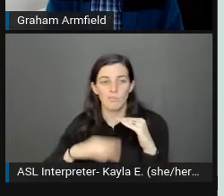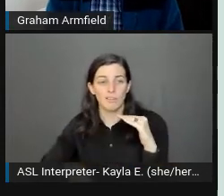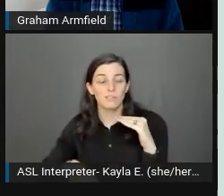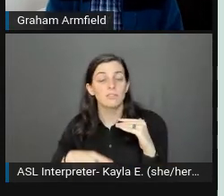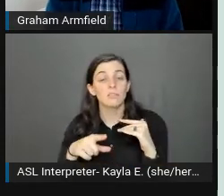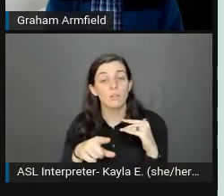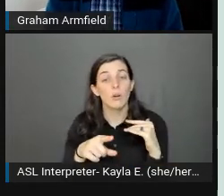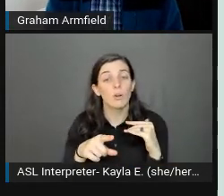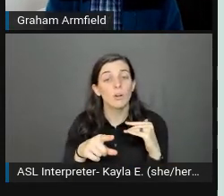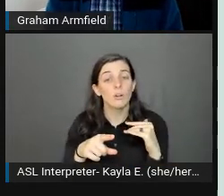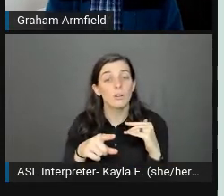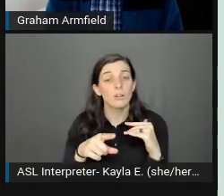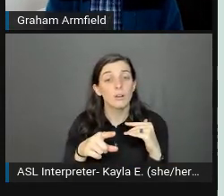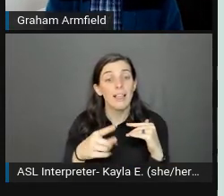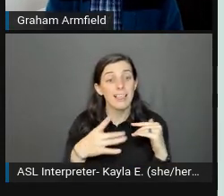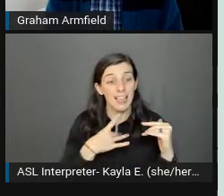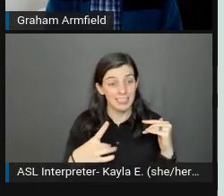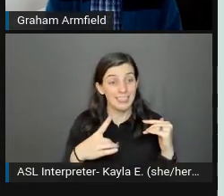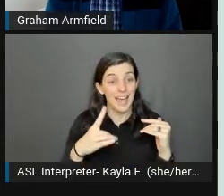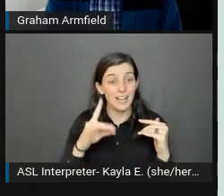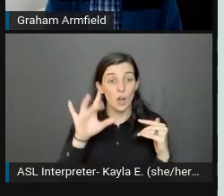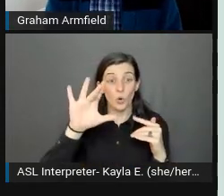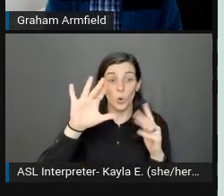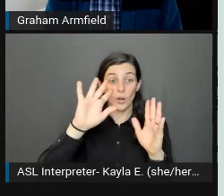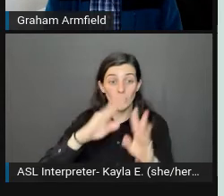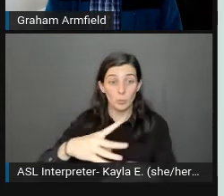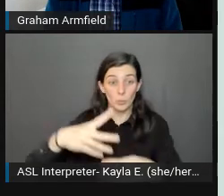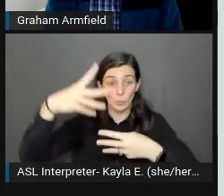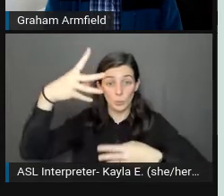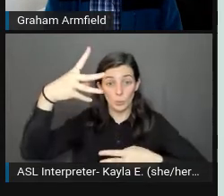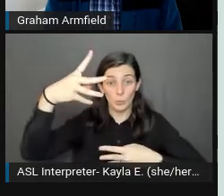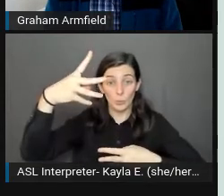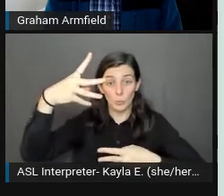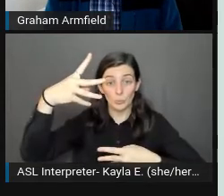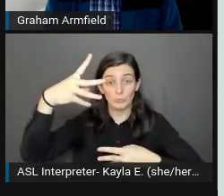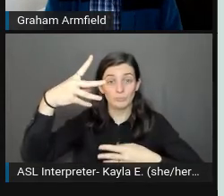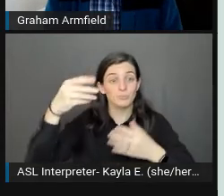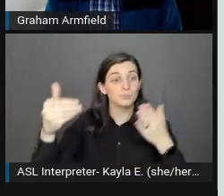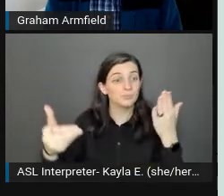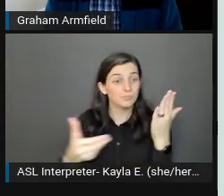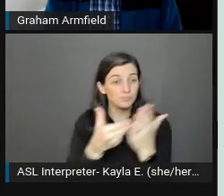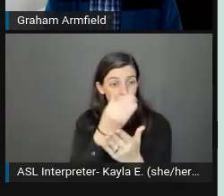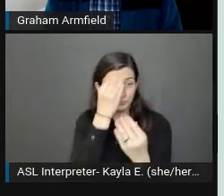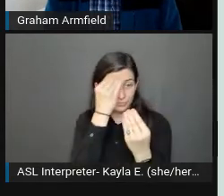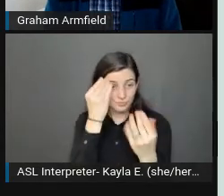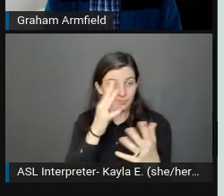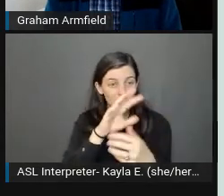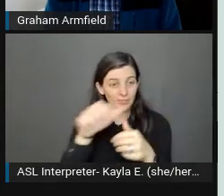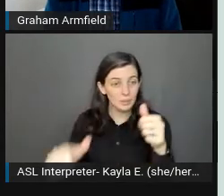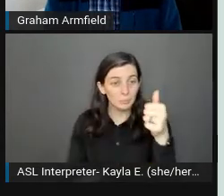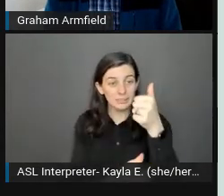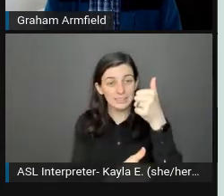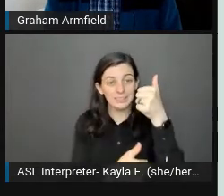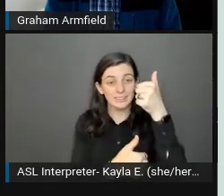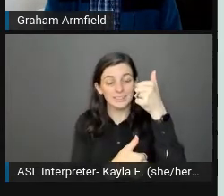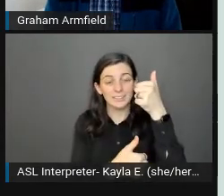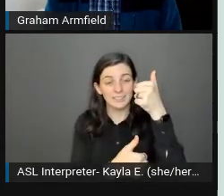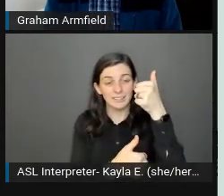if it's an accordion, when you open an accordion, the new content appears beneath and most screen reader users will assume